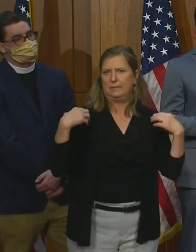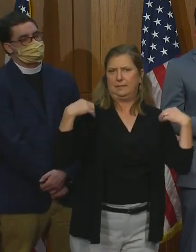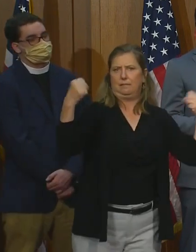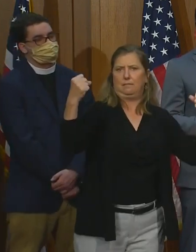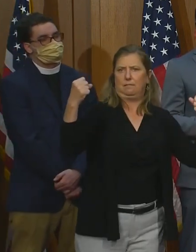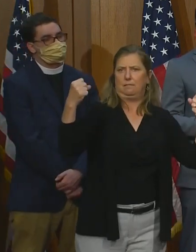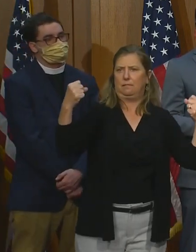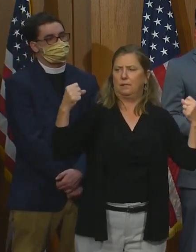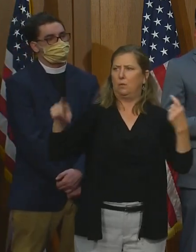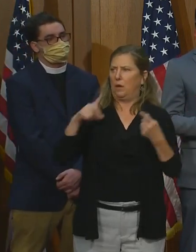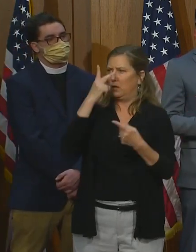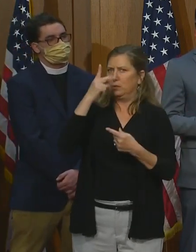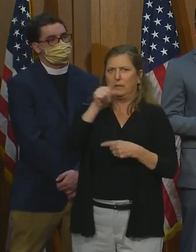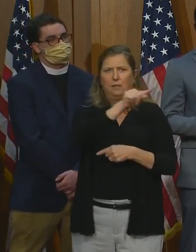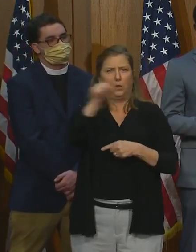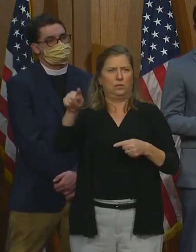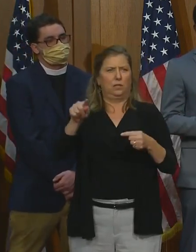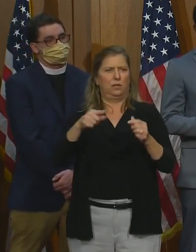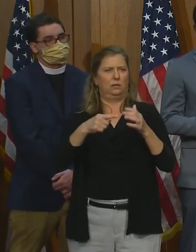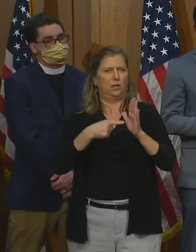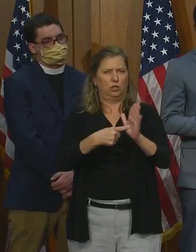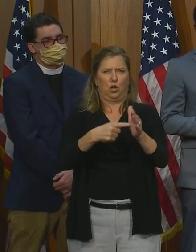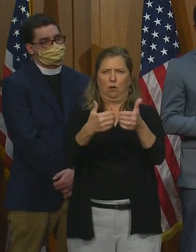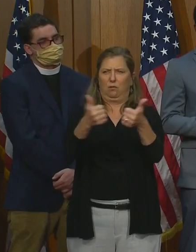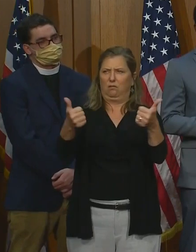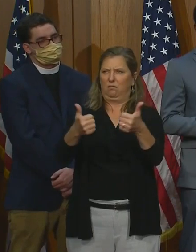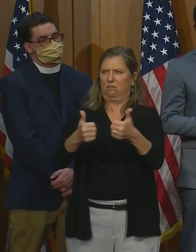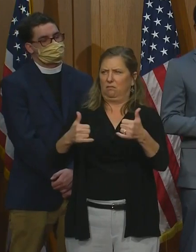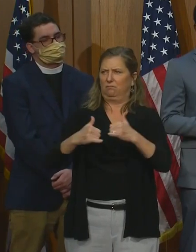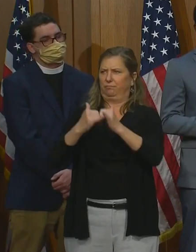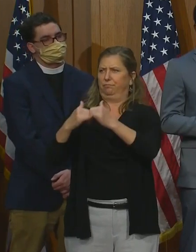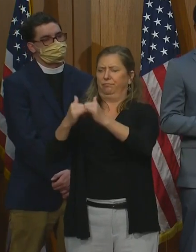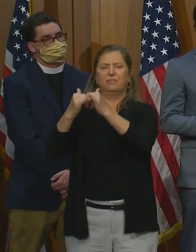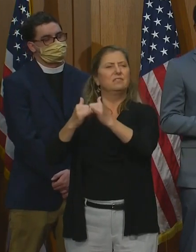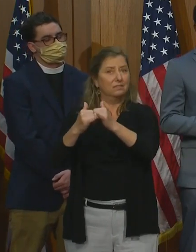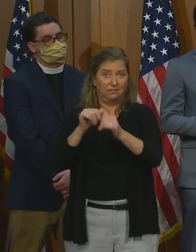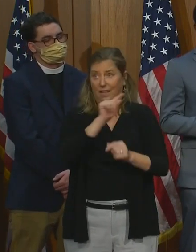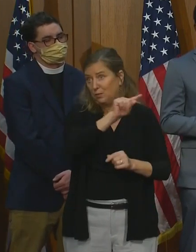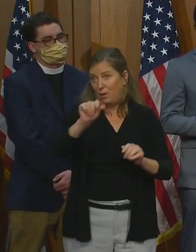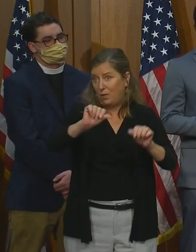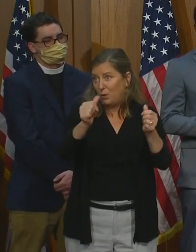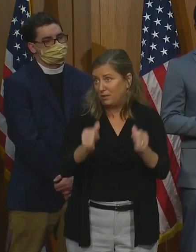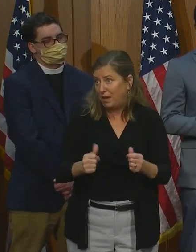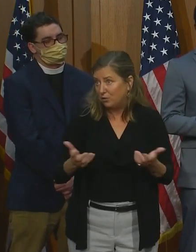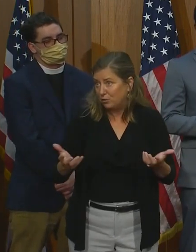COUNTRY. BUT TO HEAL AND WHEN THERE ARE SYMBOLS OF